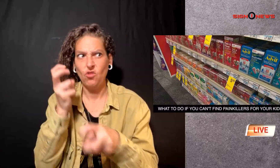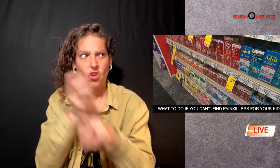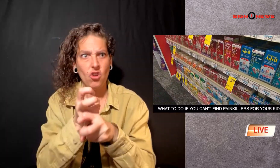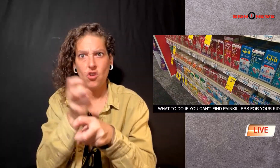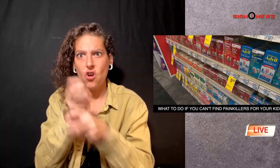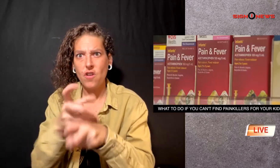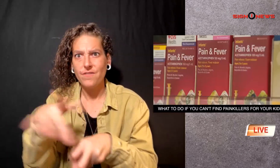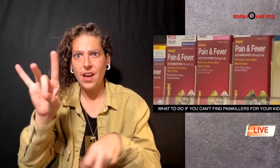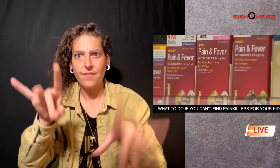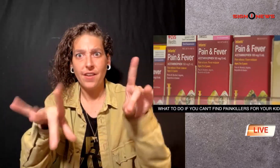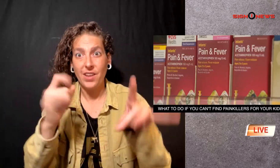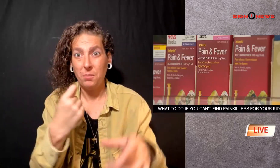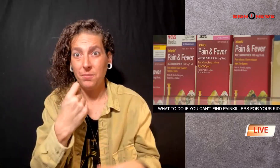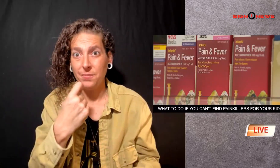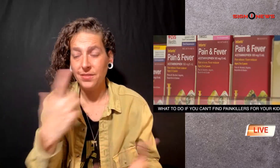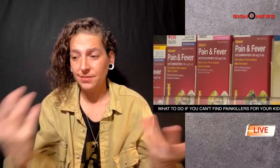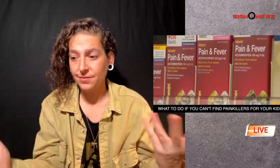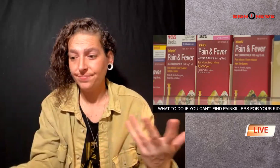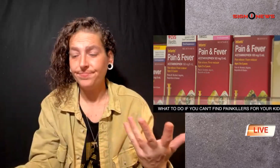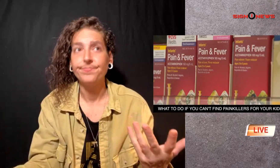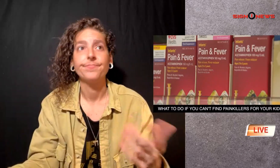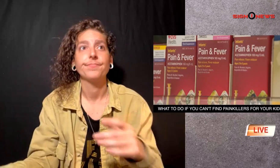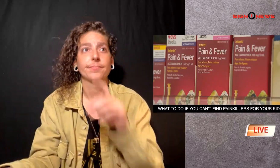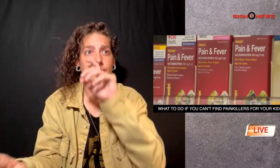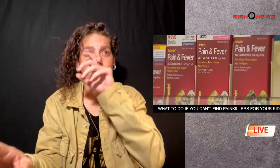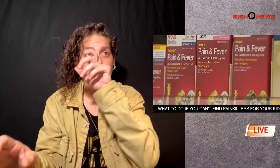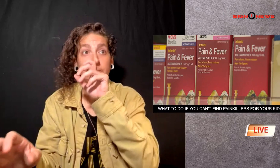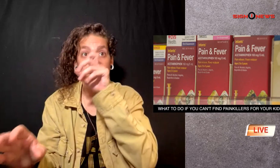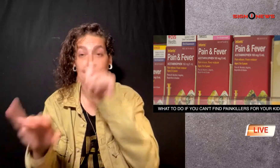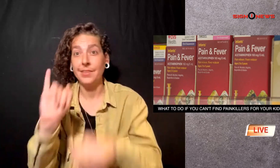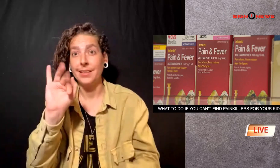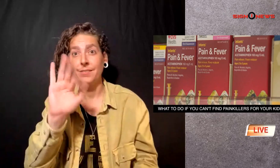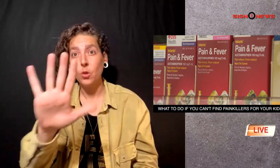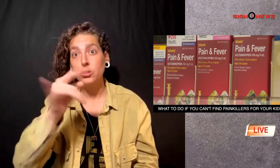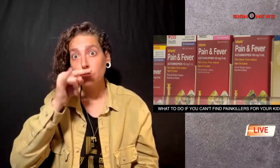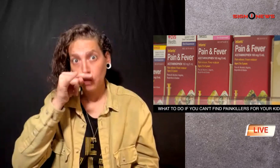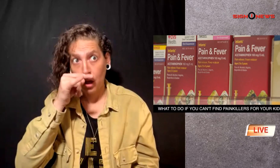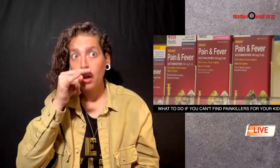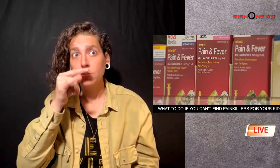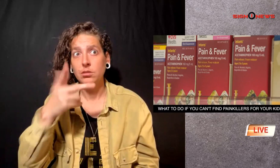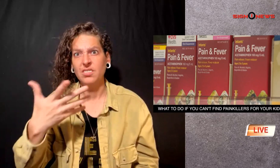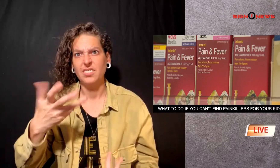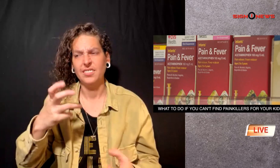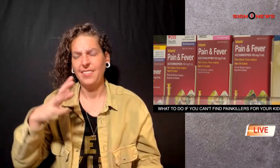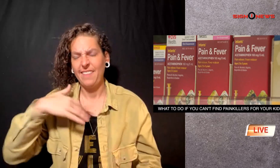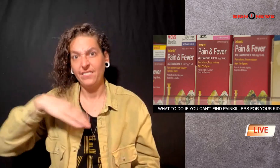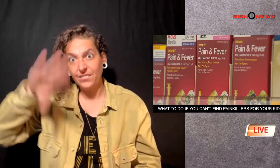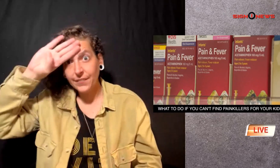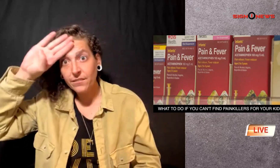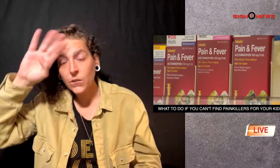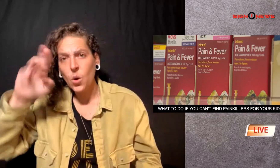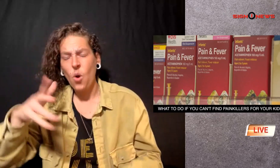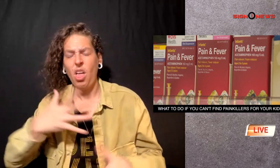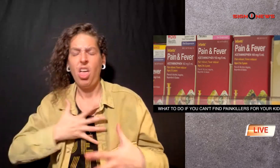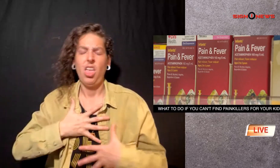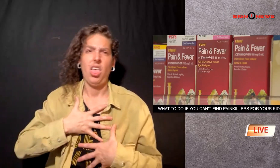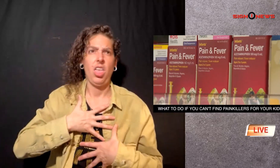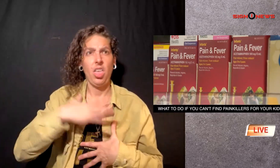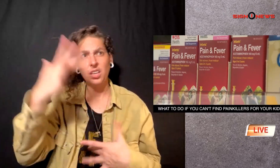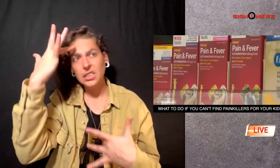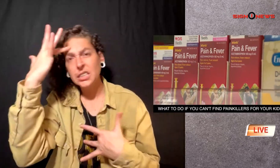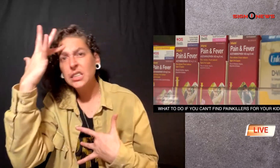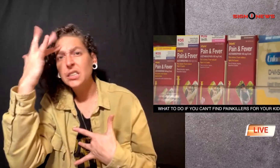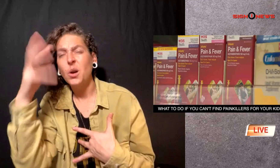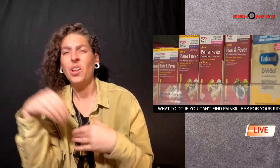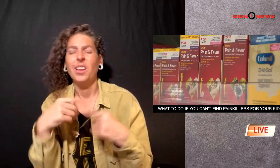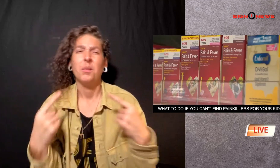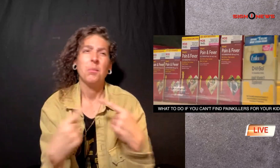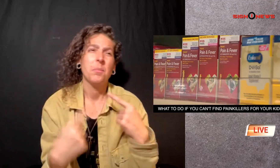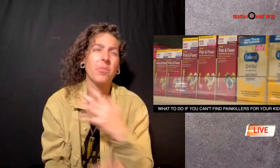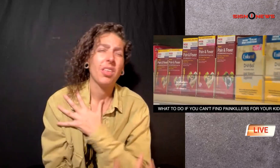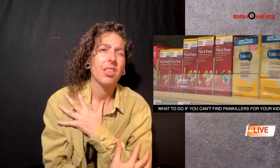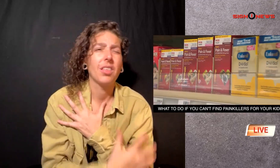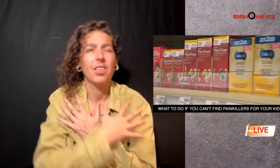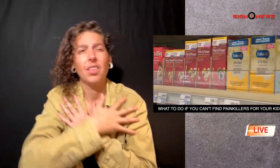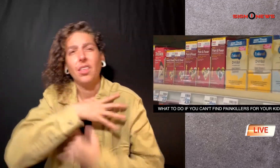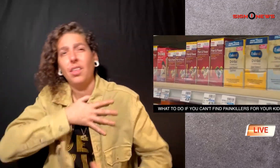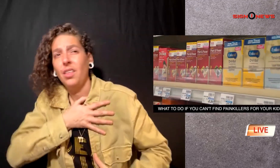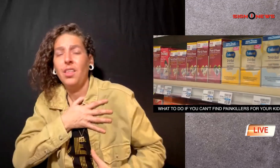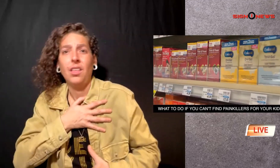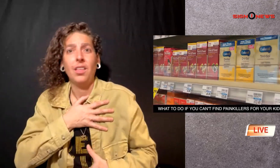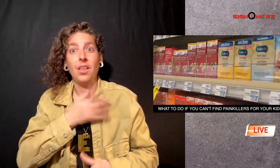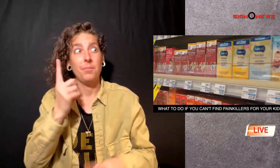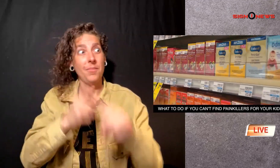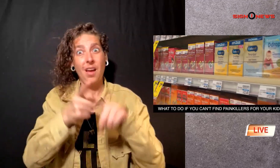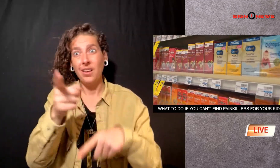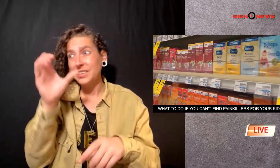getting harder and harder to find if your child has a fever and is acting sick or is